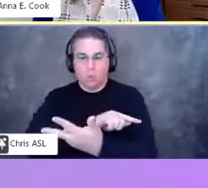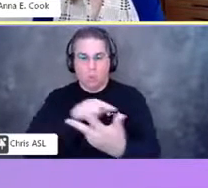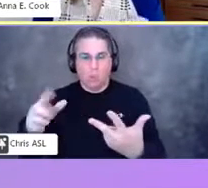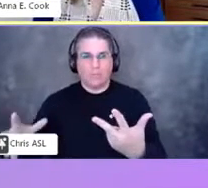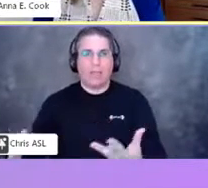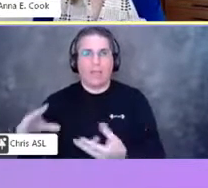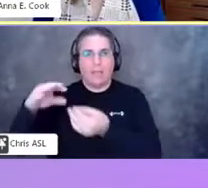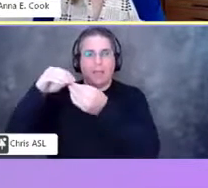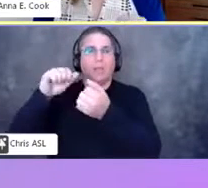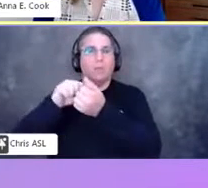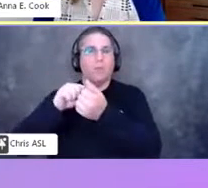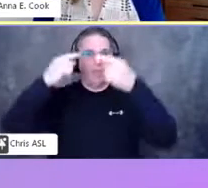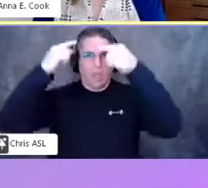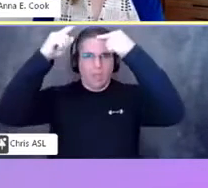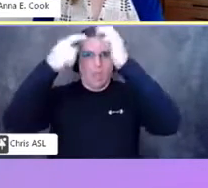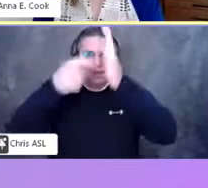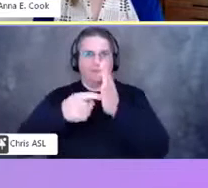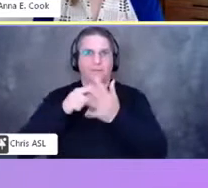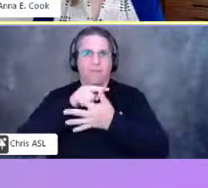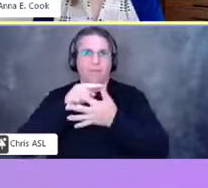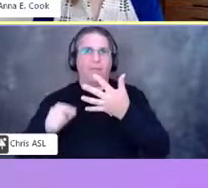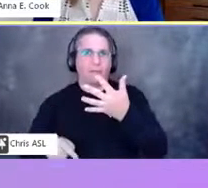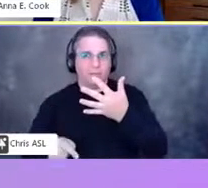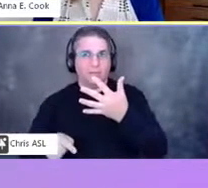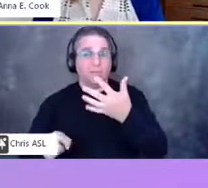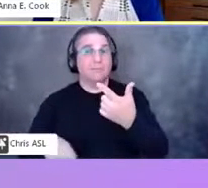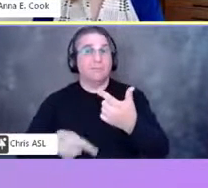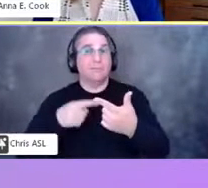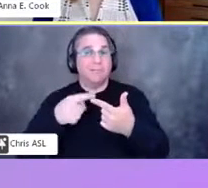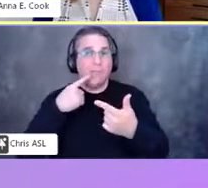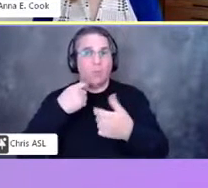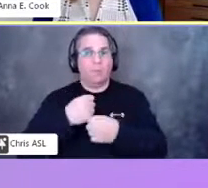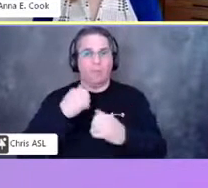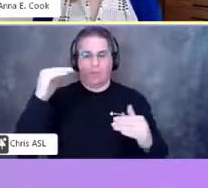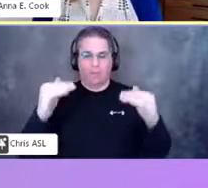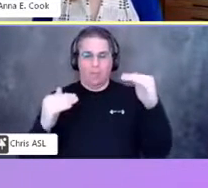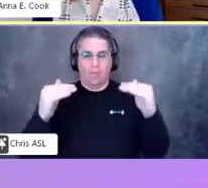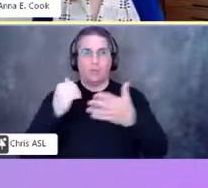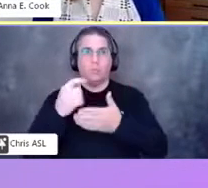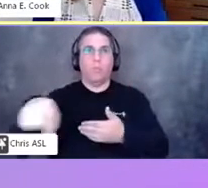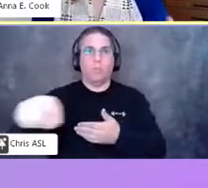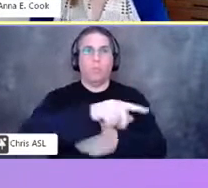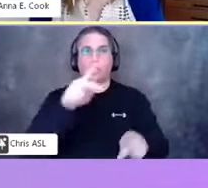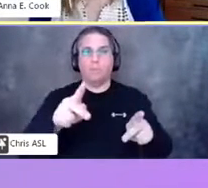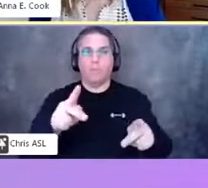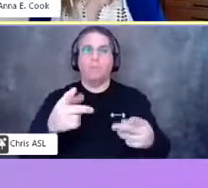and the balance we need to create to help people meet their goals so we just talked